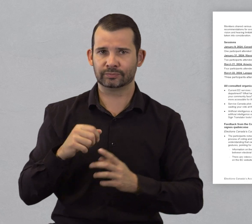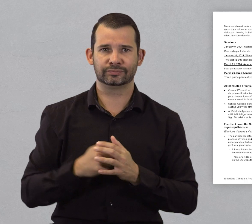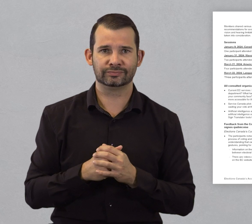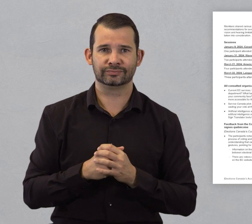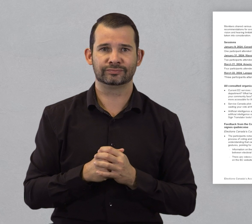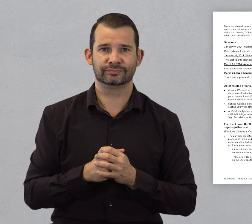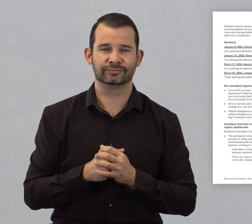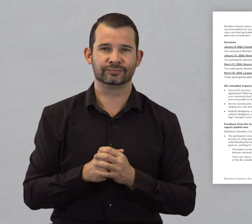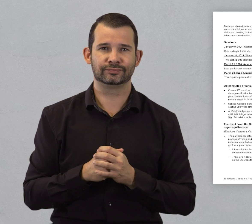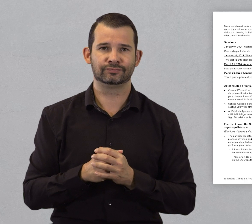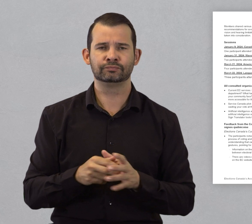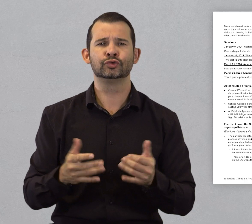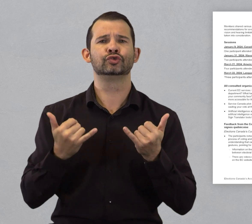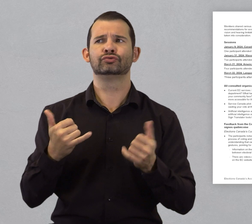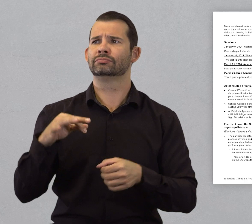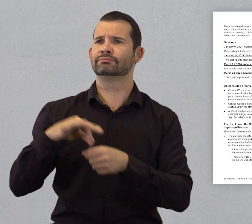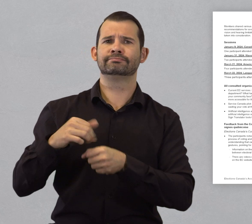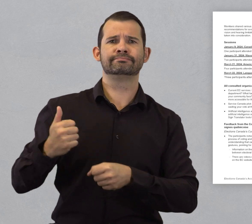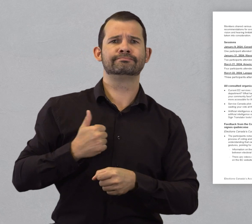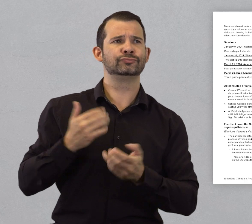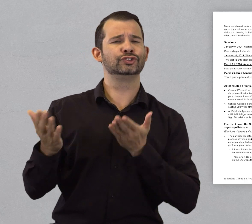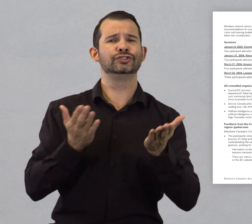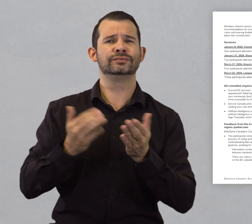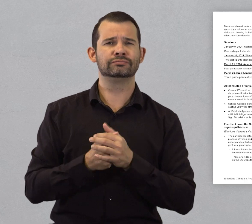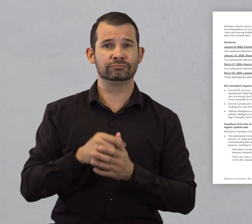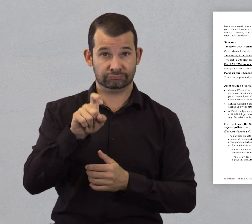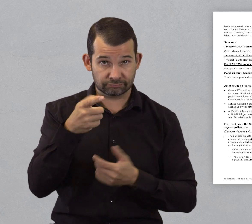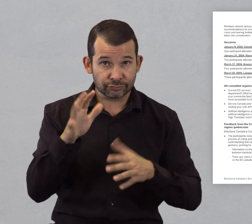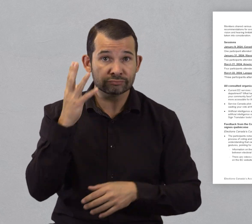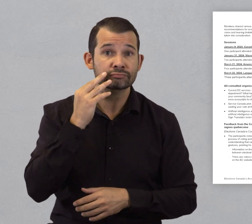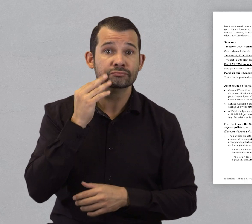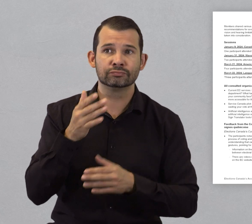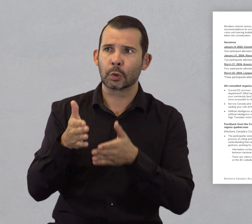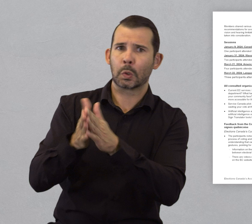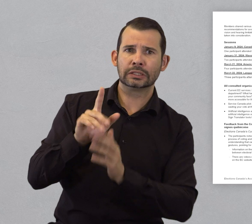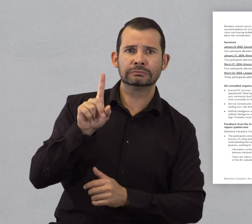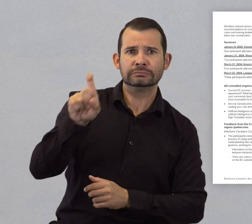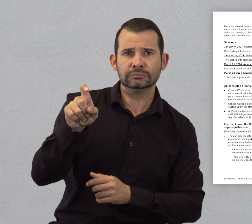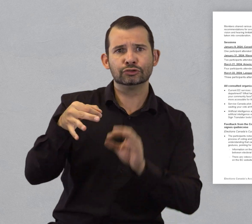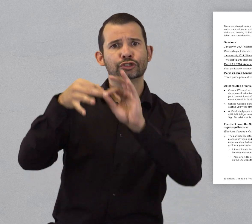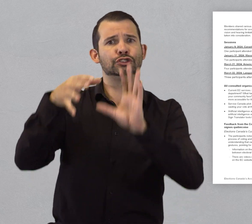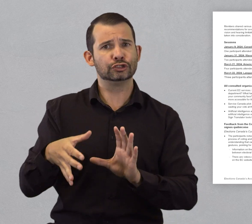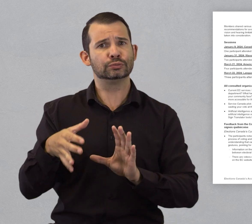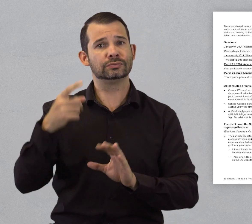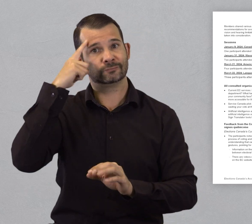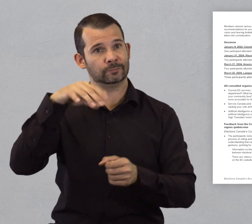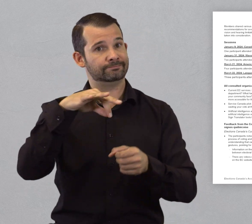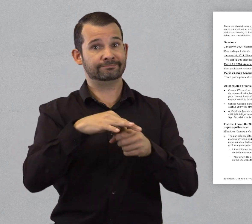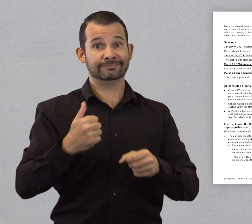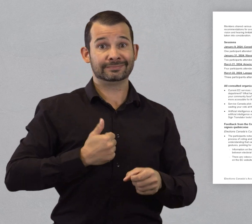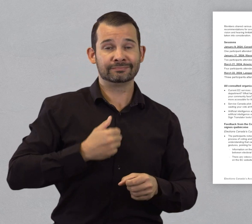• Current EC services: Have any of you ever requested an interpreter for EC or any other